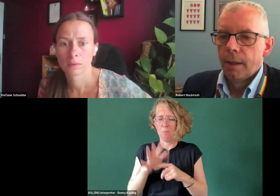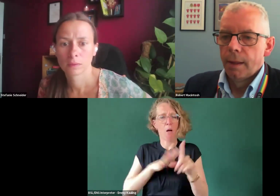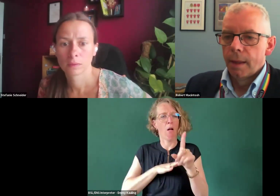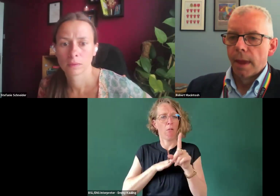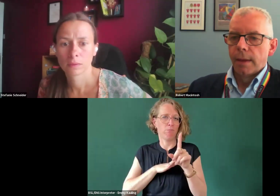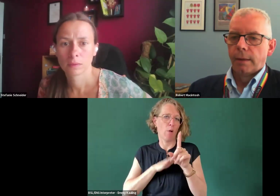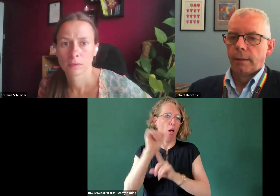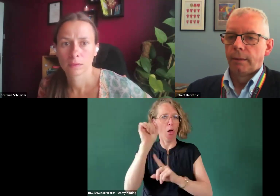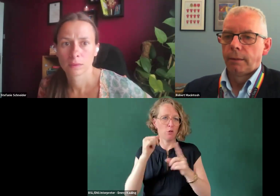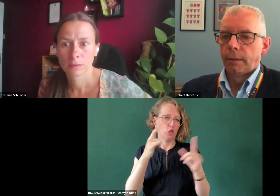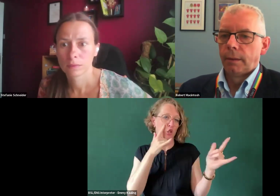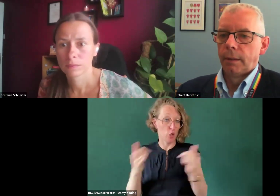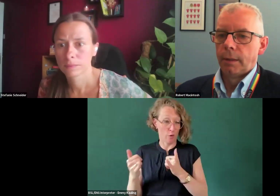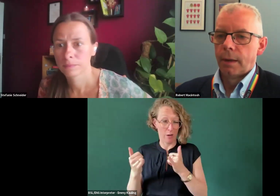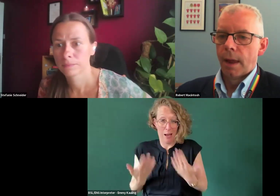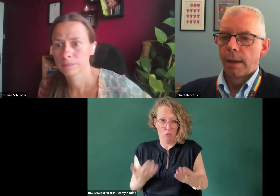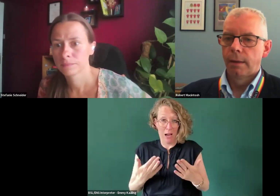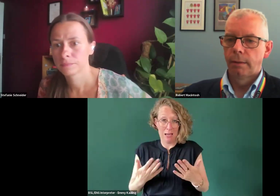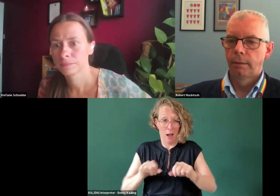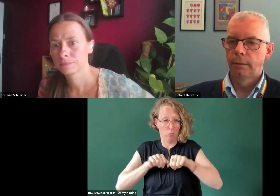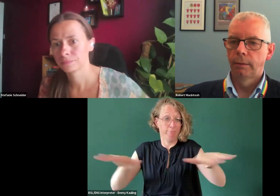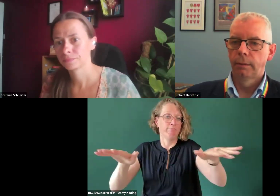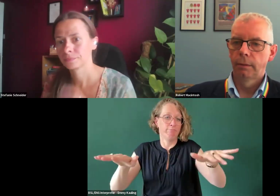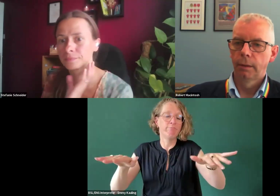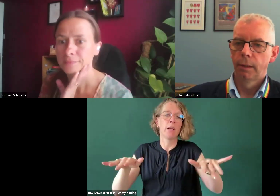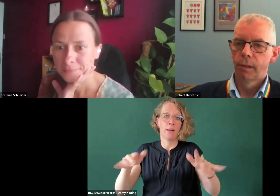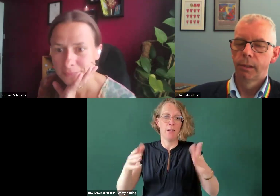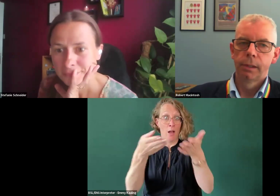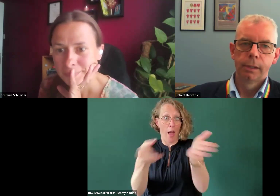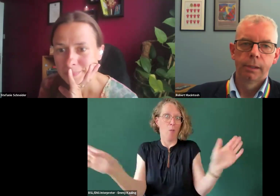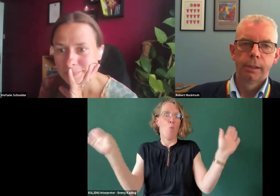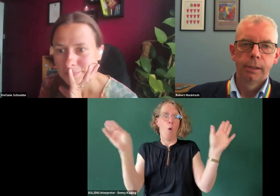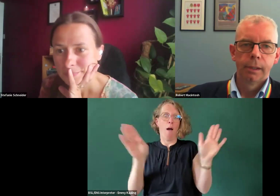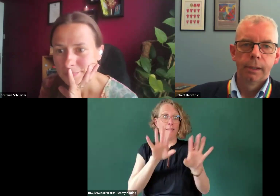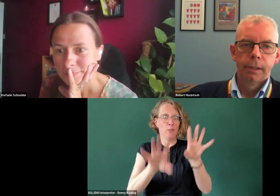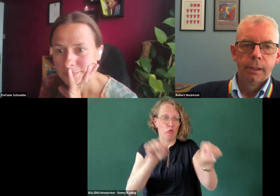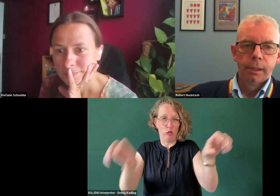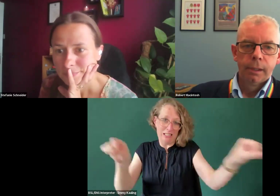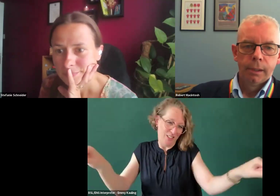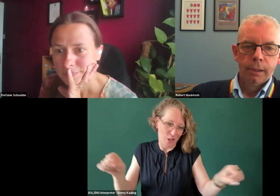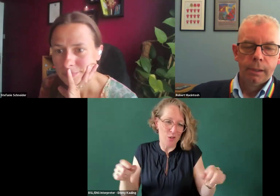that we are running and we're looking for as wide a reach as possible. So I'm going to put a link